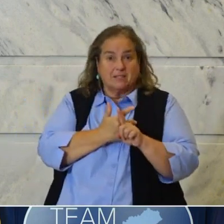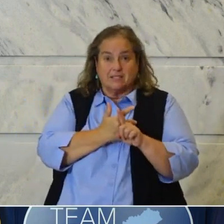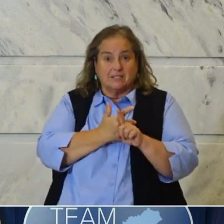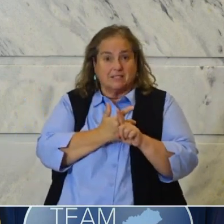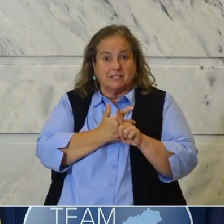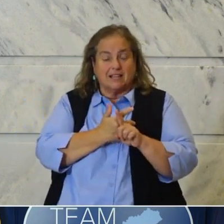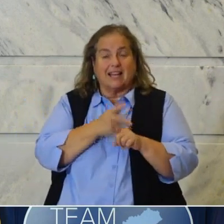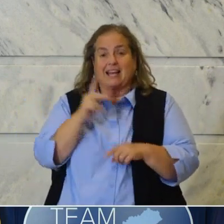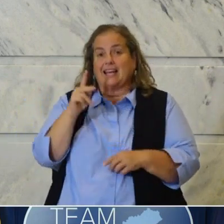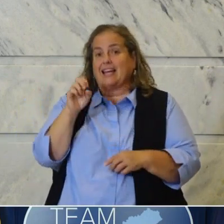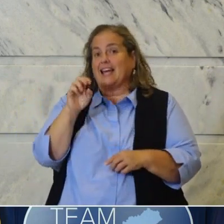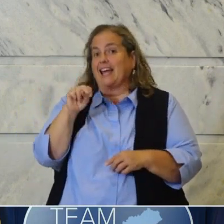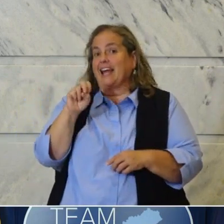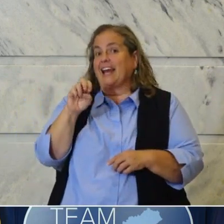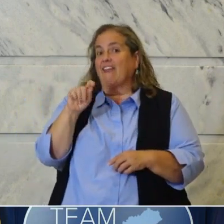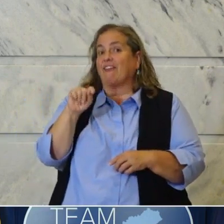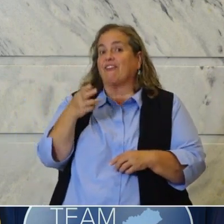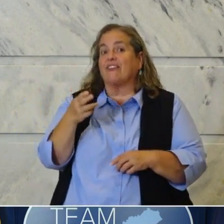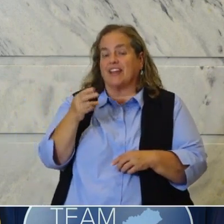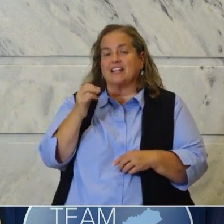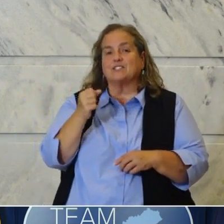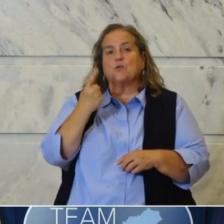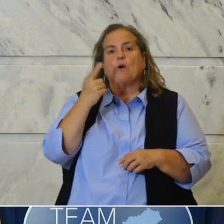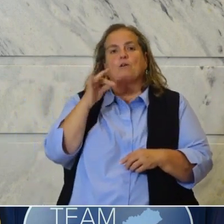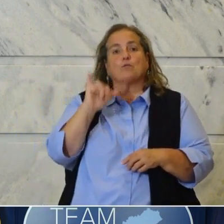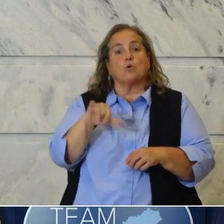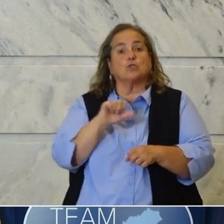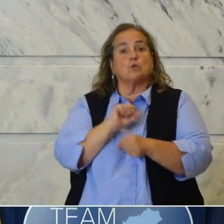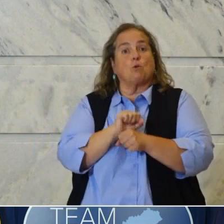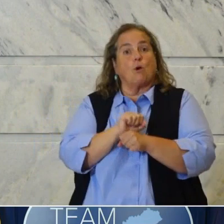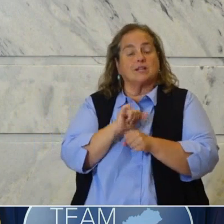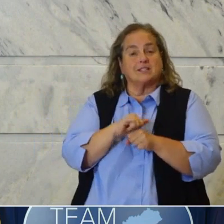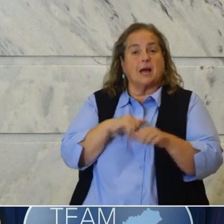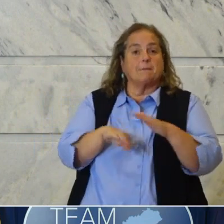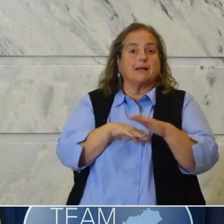Kenneth. This is one of those employees that, based on his family and health,